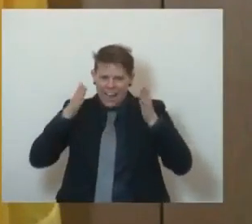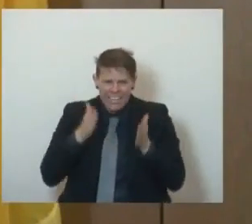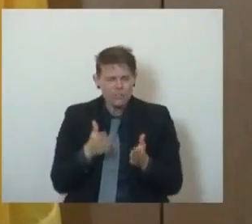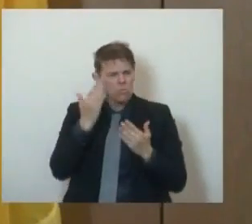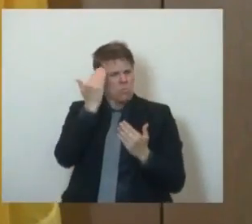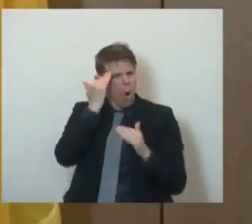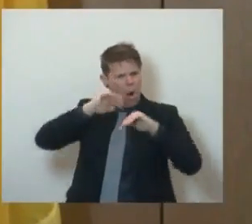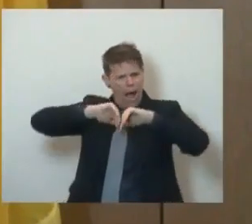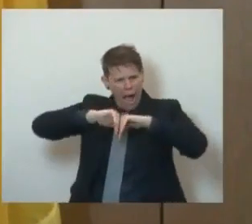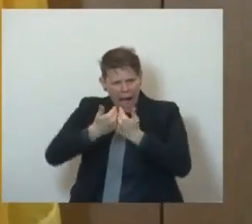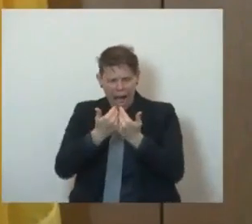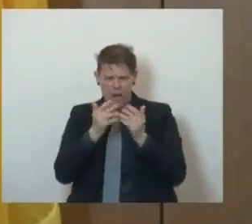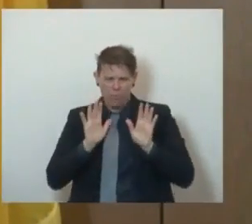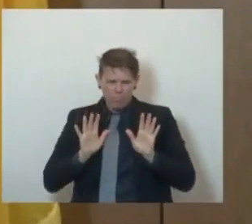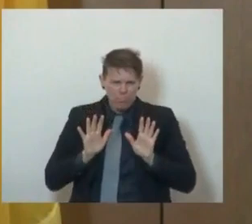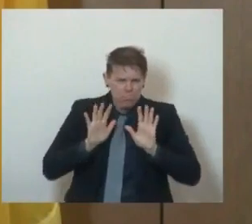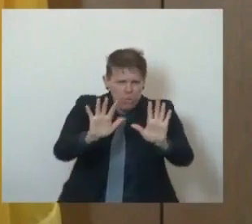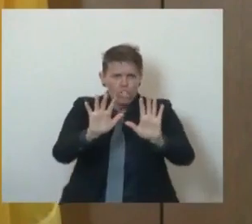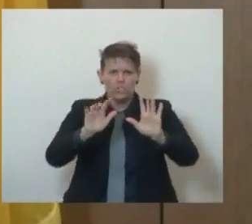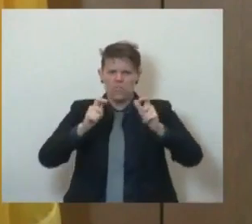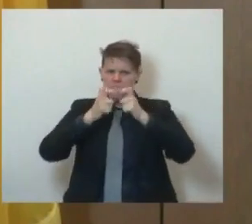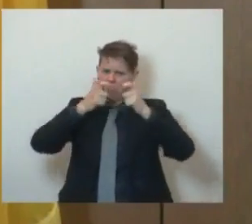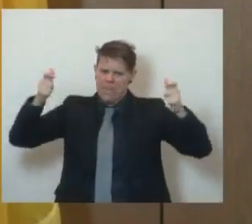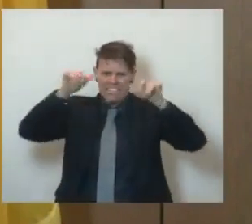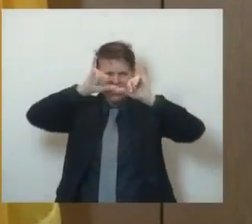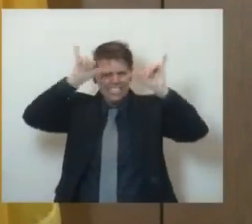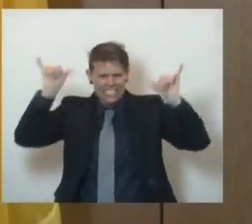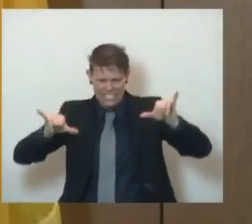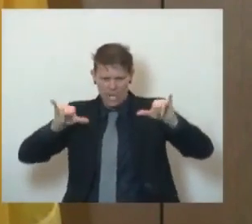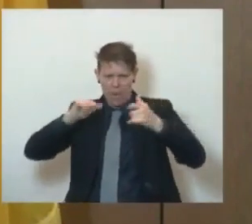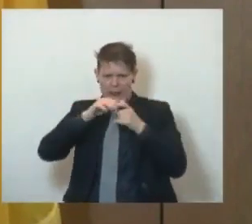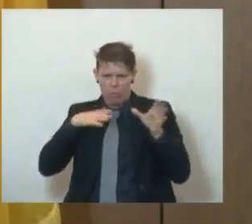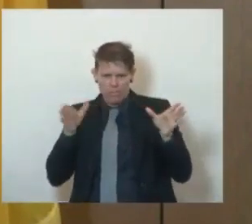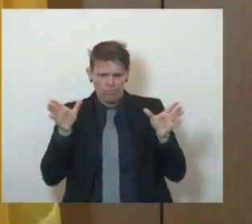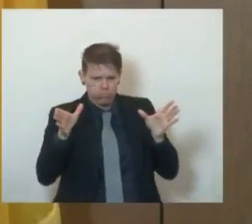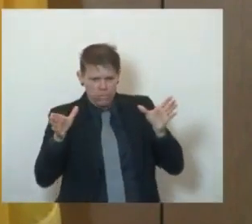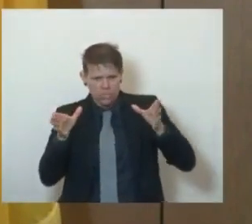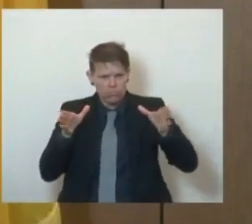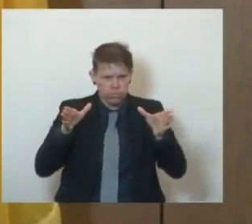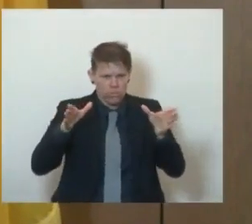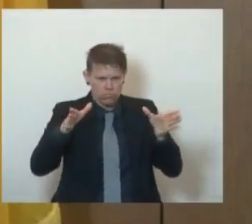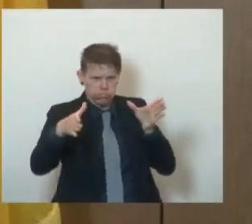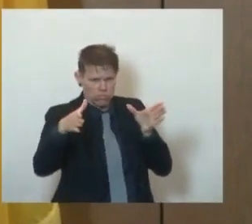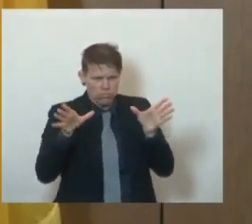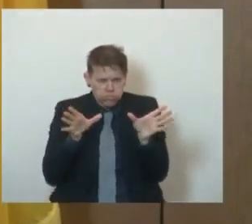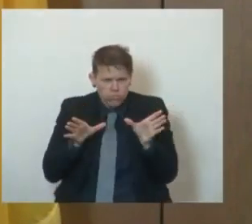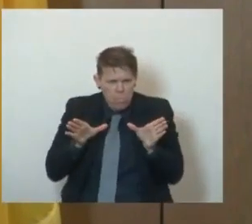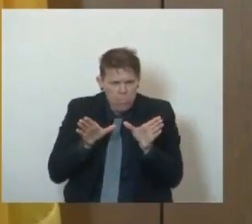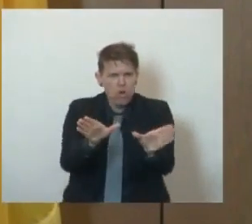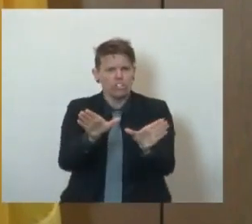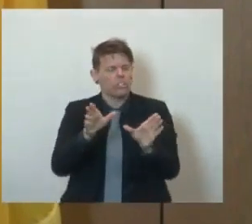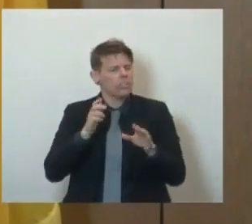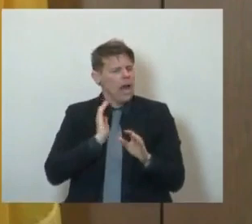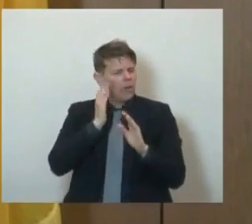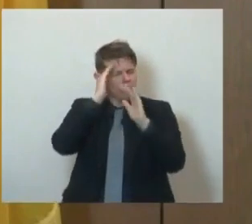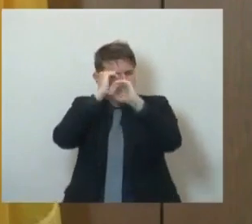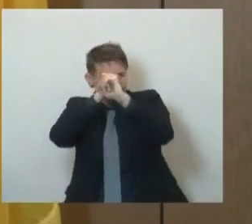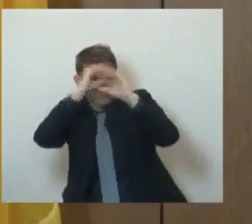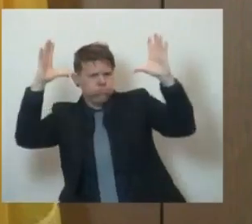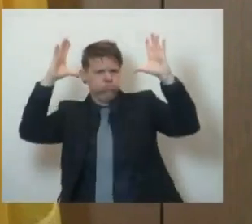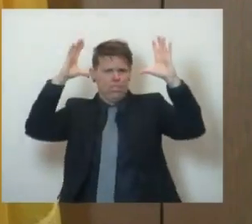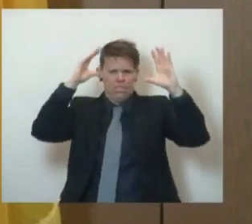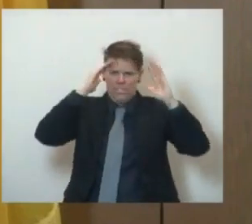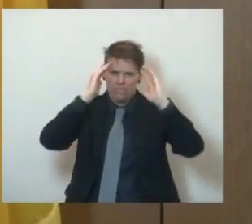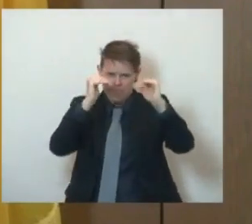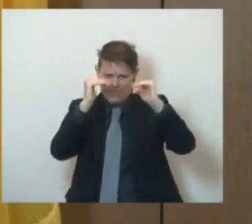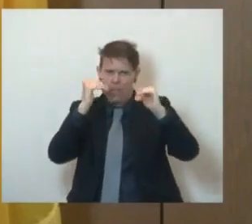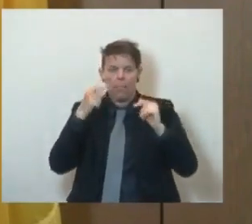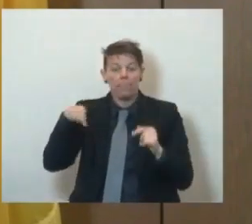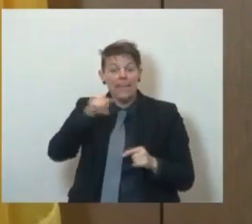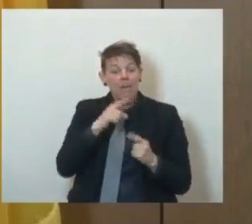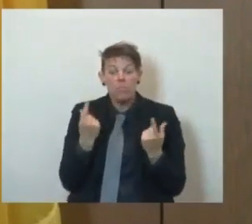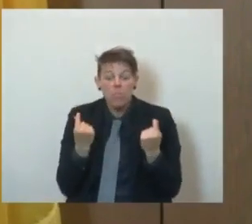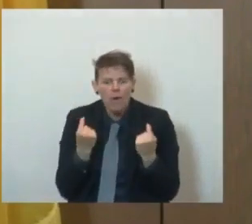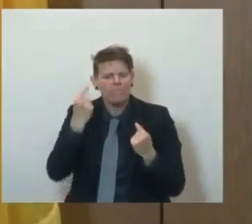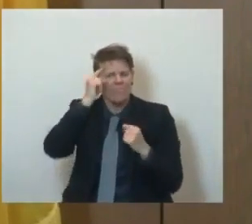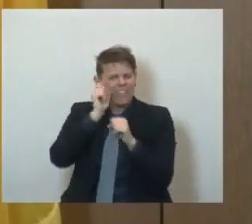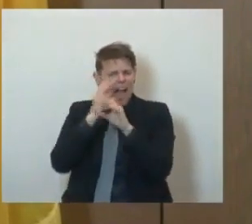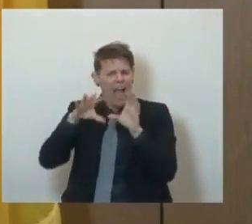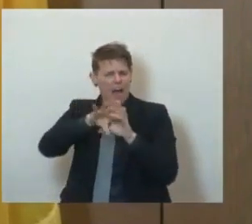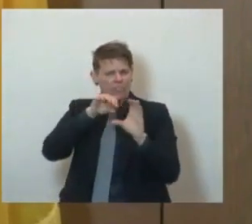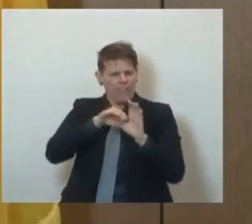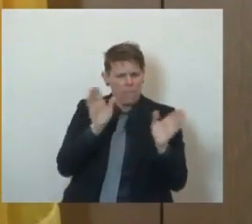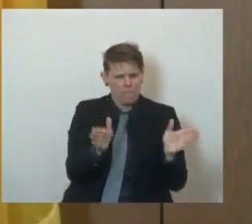AND PHDS SCIENTISTS ON THIS TEAM AS WELL AS FOLKS WHO KNOW HOW TO MOVE GIANT SYSTEMS THAT CAN REALLY CREATE THIS RAPID RESPONSE.